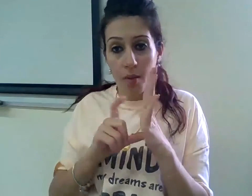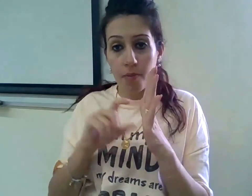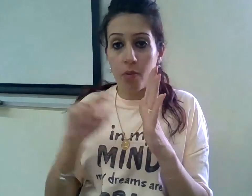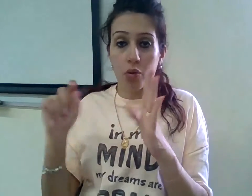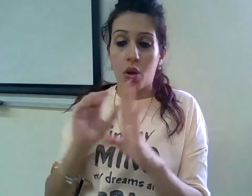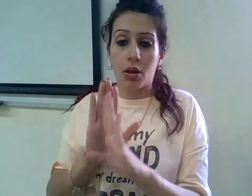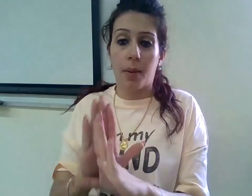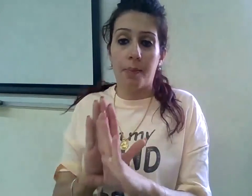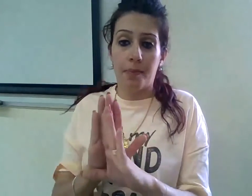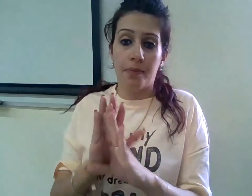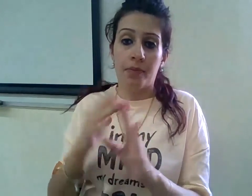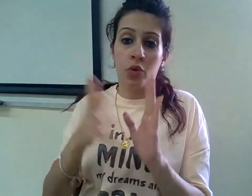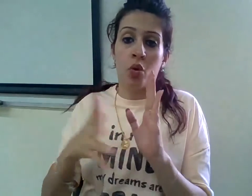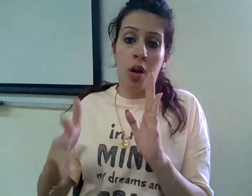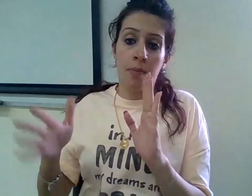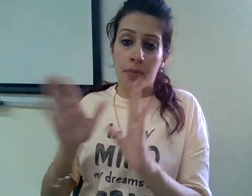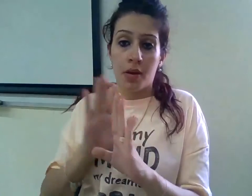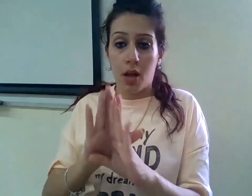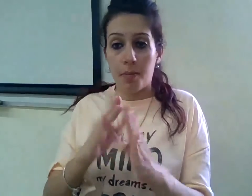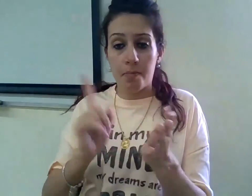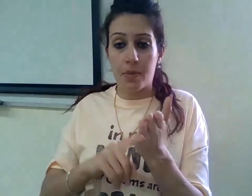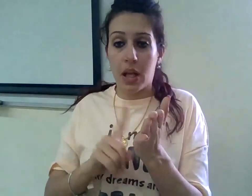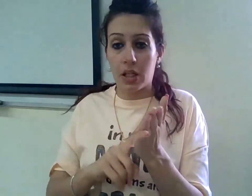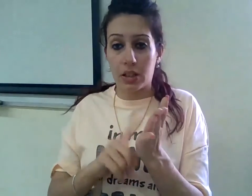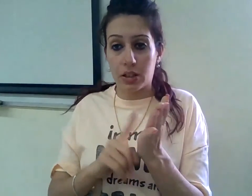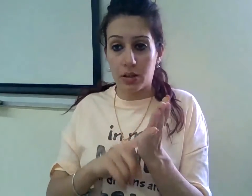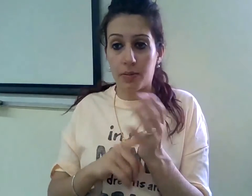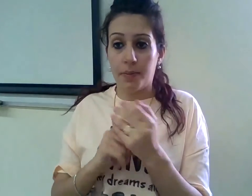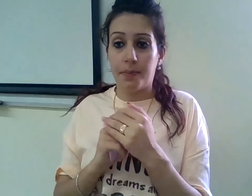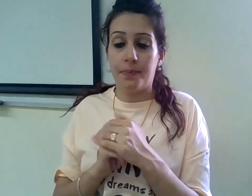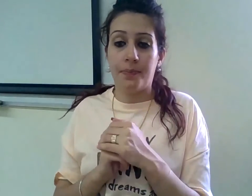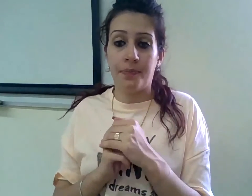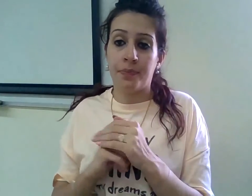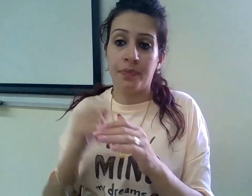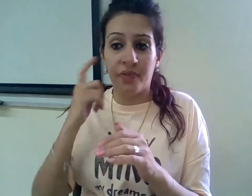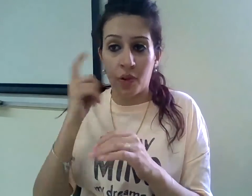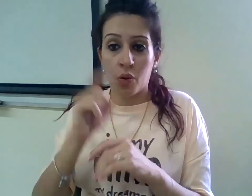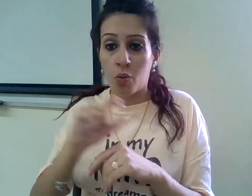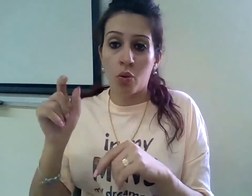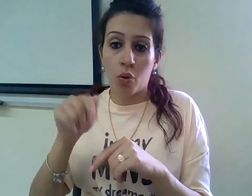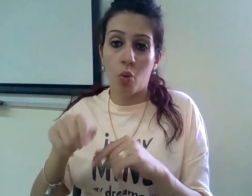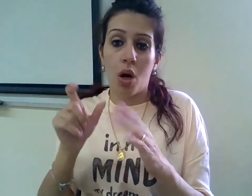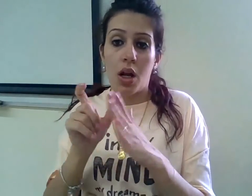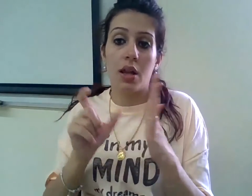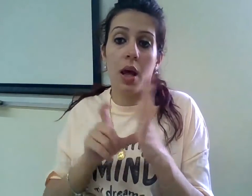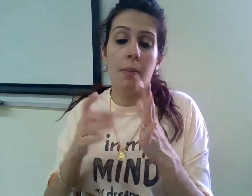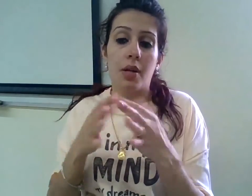during the serious crisis, there is no way to think about the achievement level that a child should or may not reach.